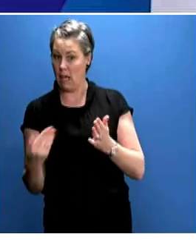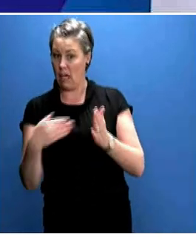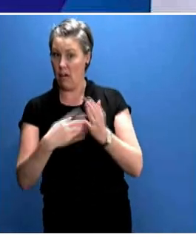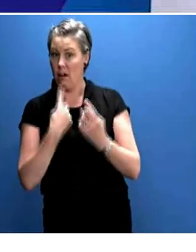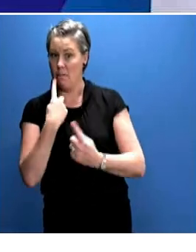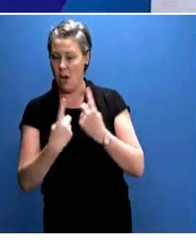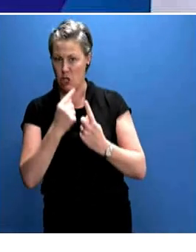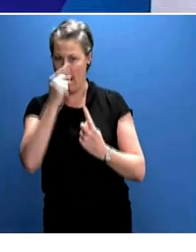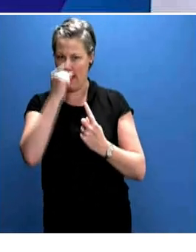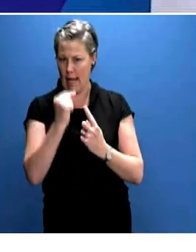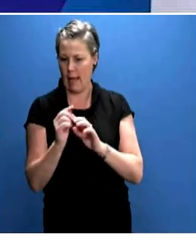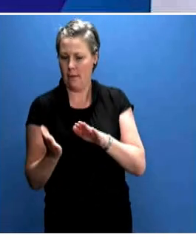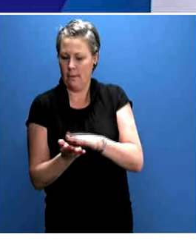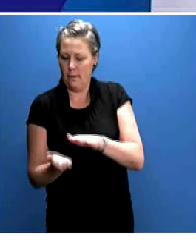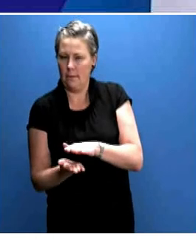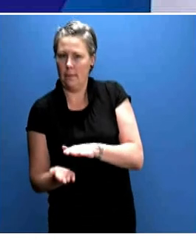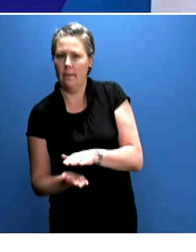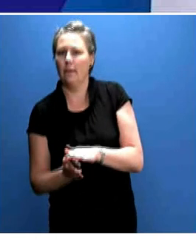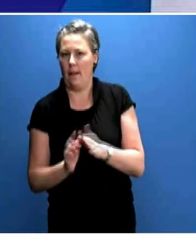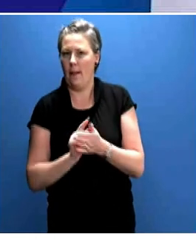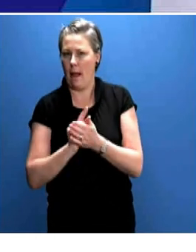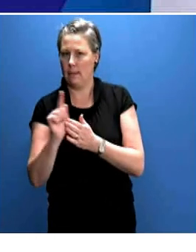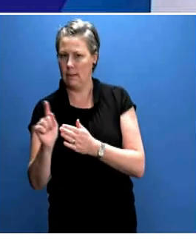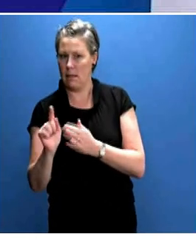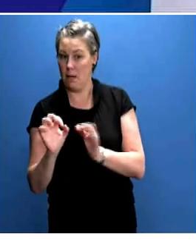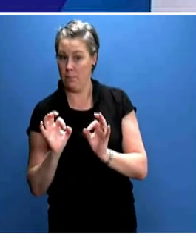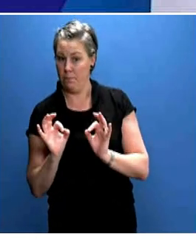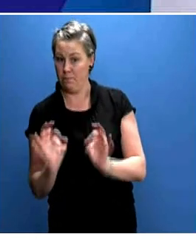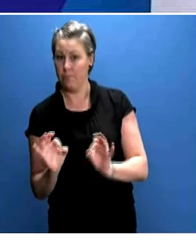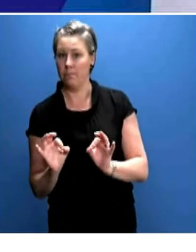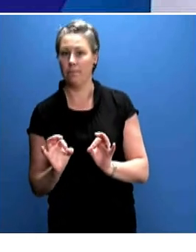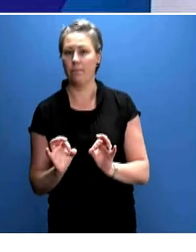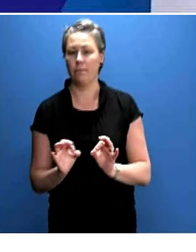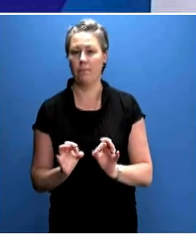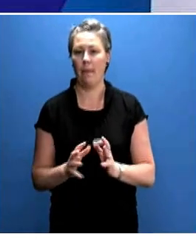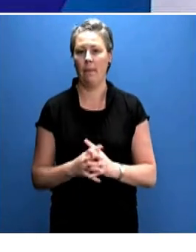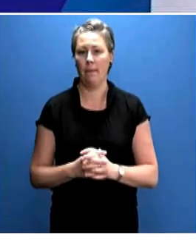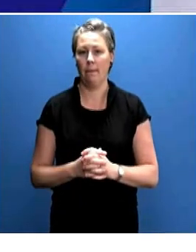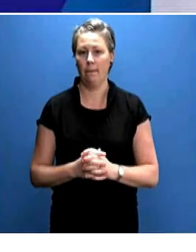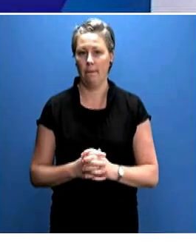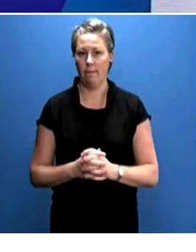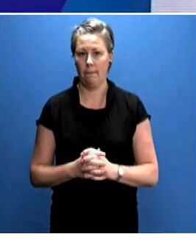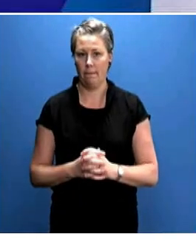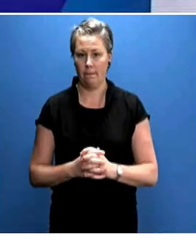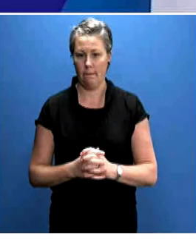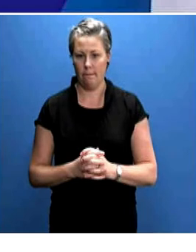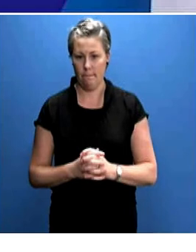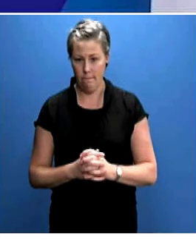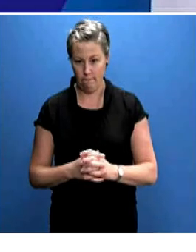refined and made specific, and then responses can be provided on notice within a reasonable timeframe.